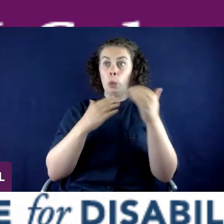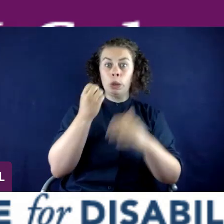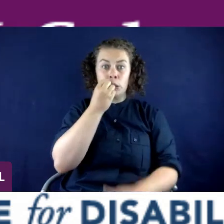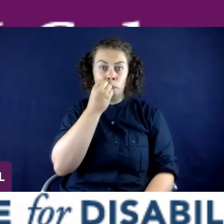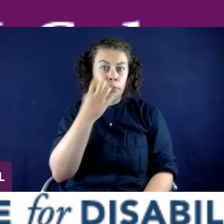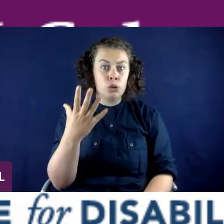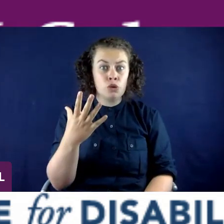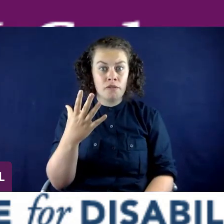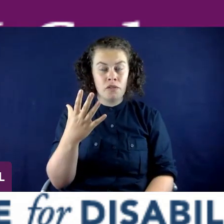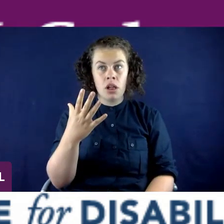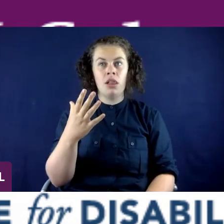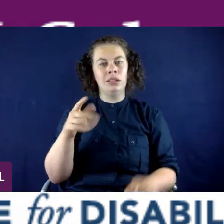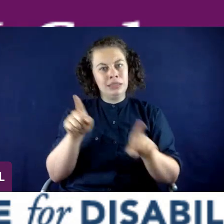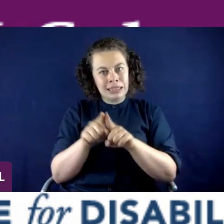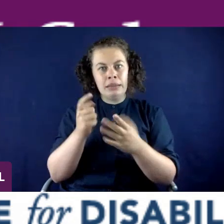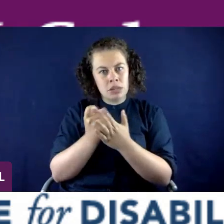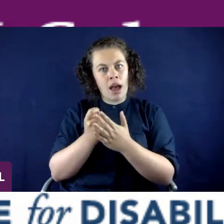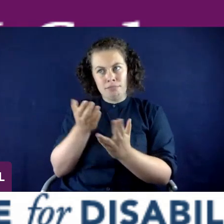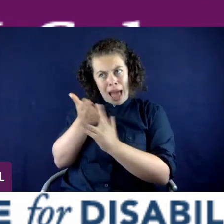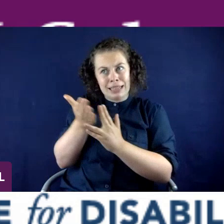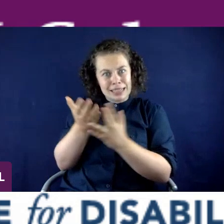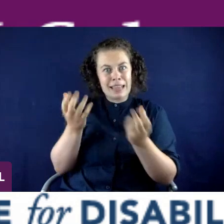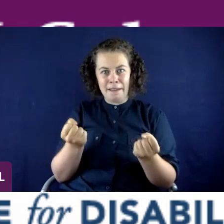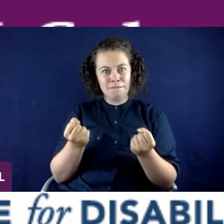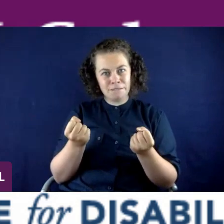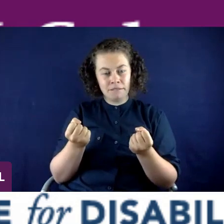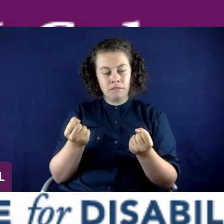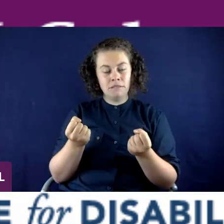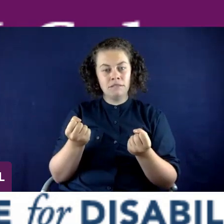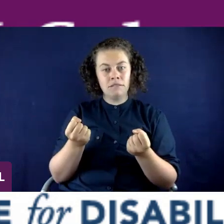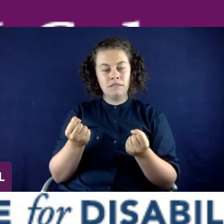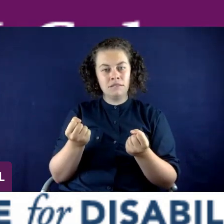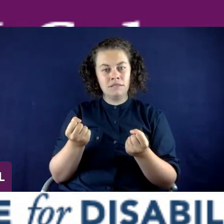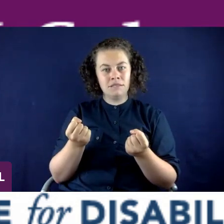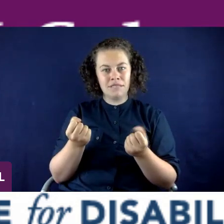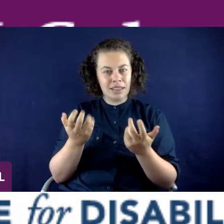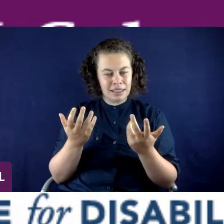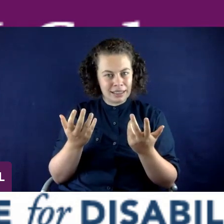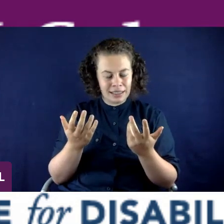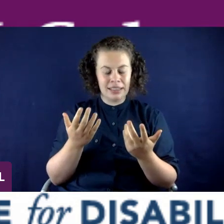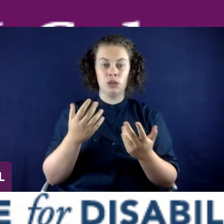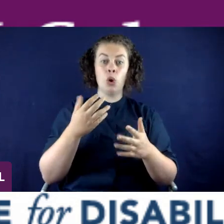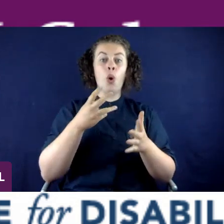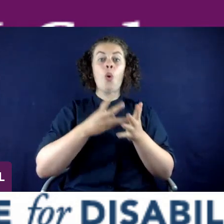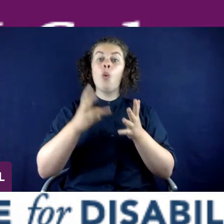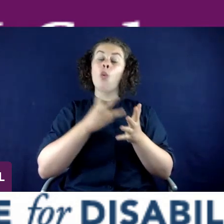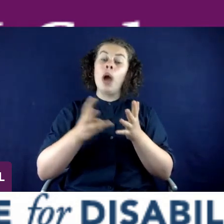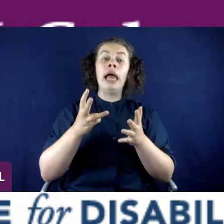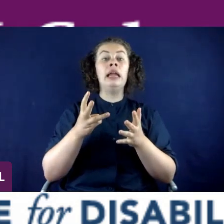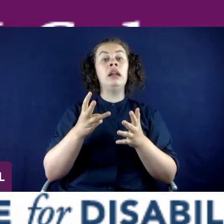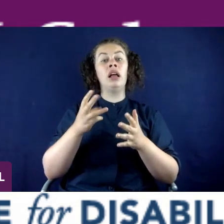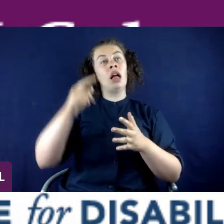What is considered beautiful is also considered access or, and it occurred at the very inception of the museum.